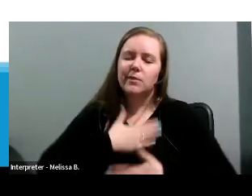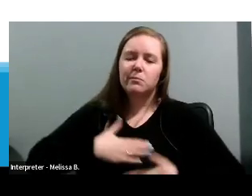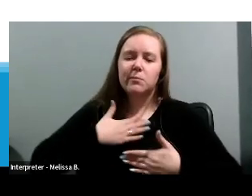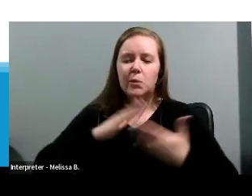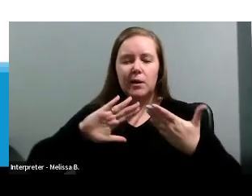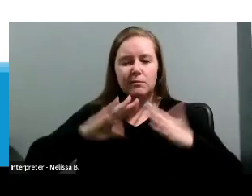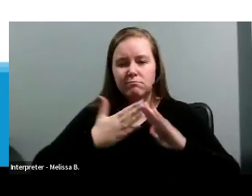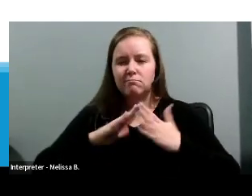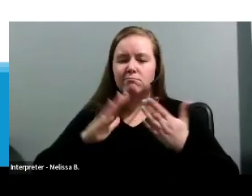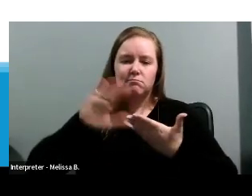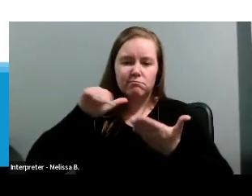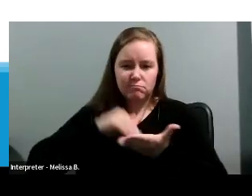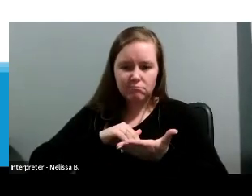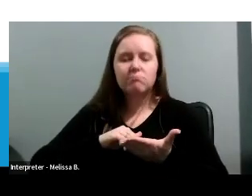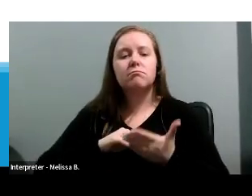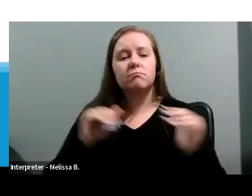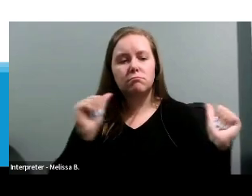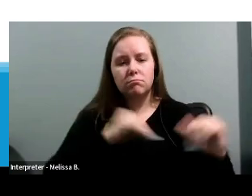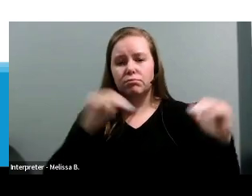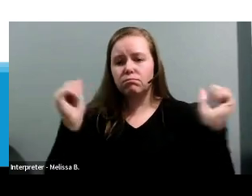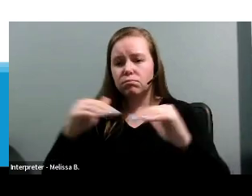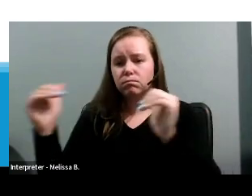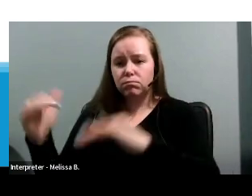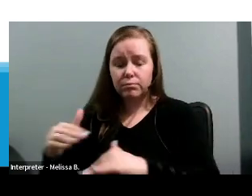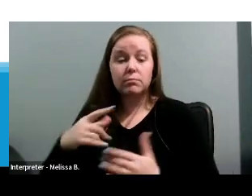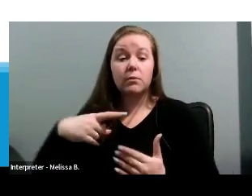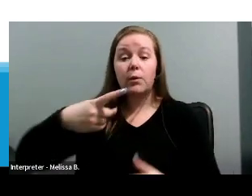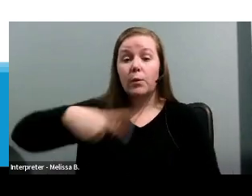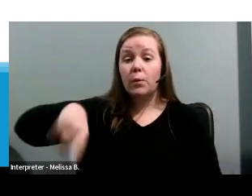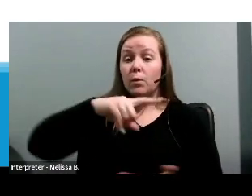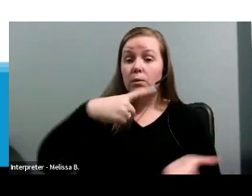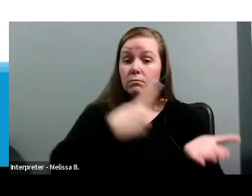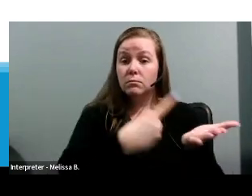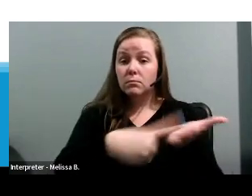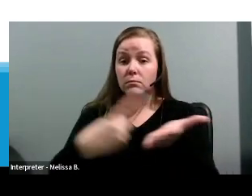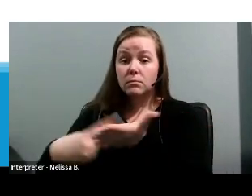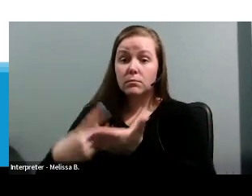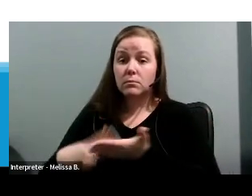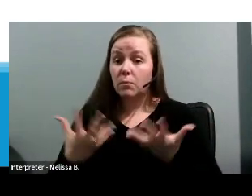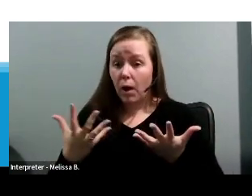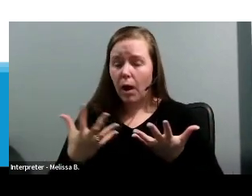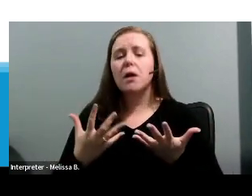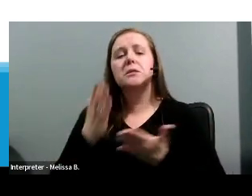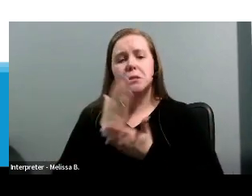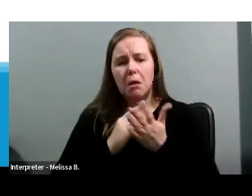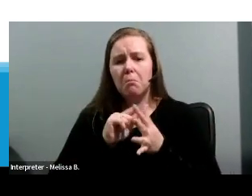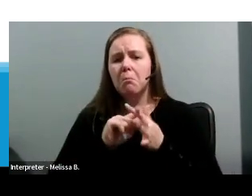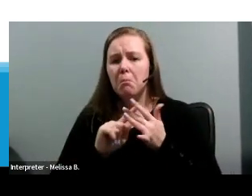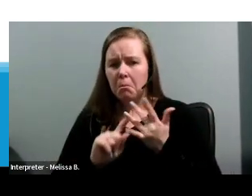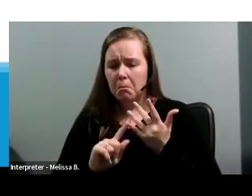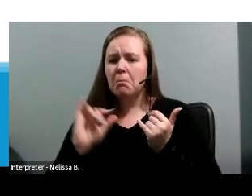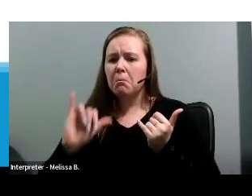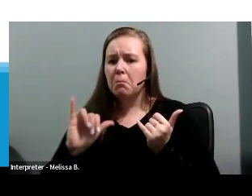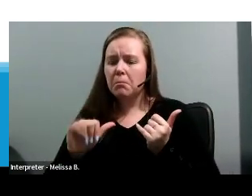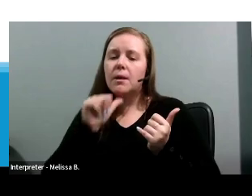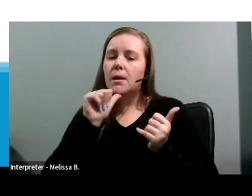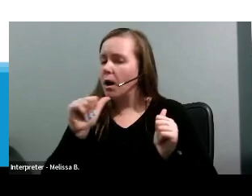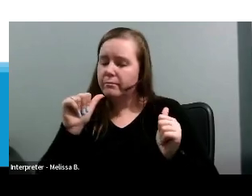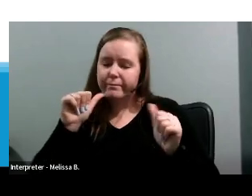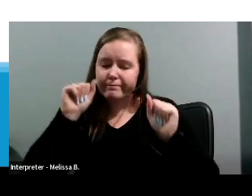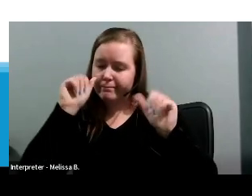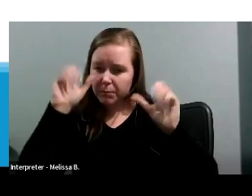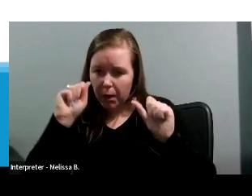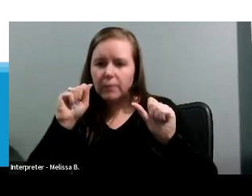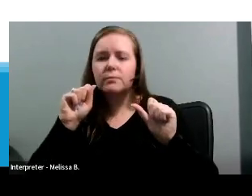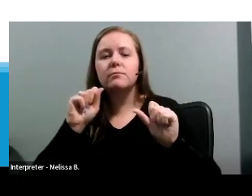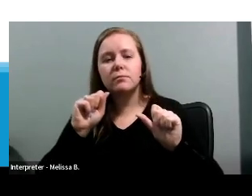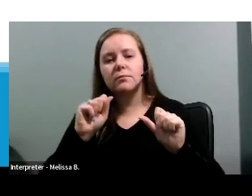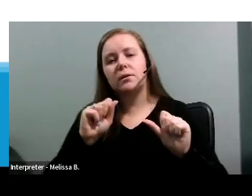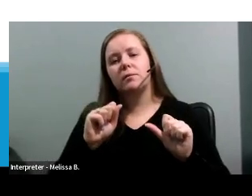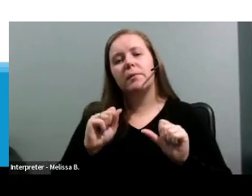Melissa Wong (she/her), SPT: And some of the things that were identified through those, sections are… are not that surprising and align often also with what some… what came out of the public surveys.